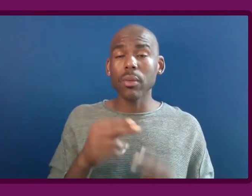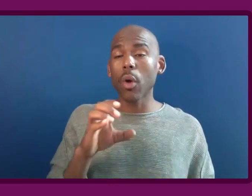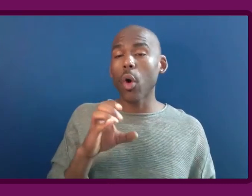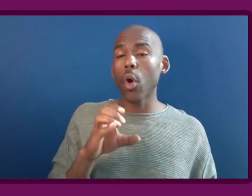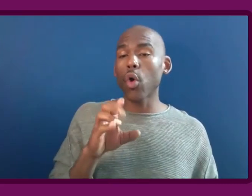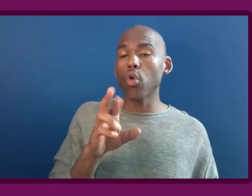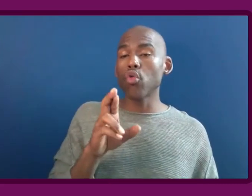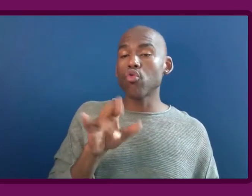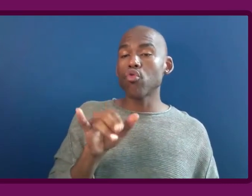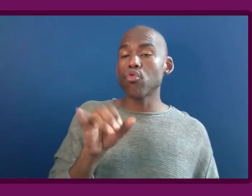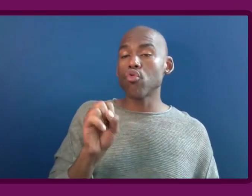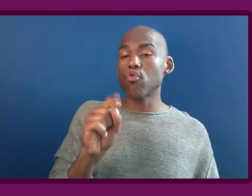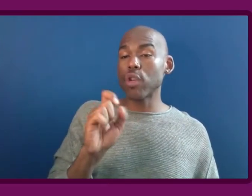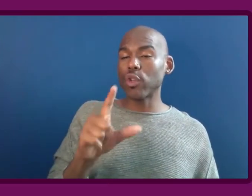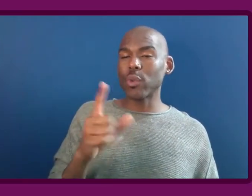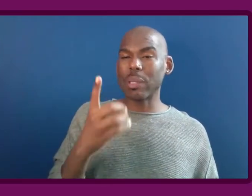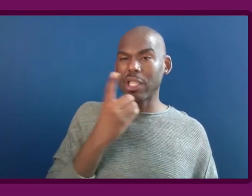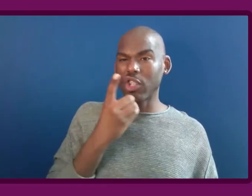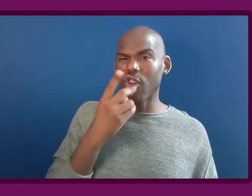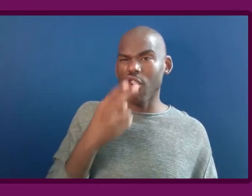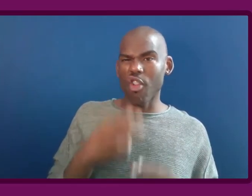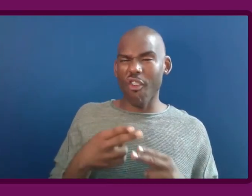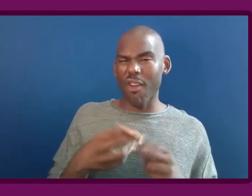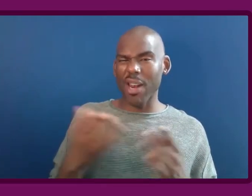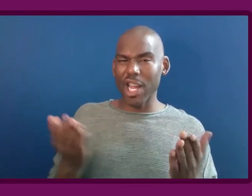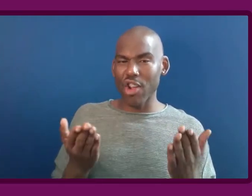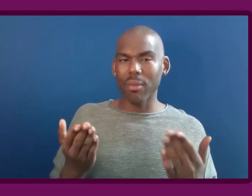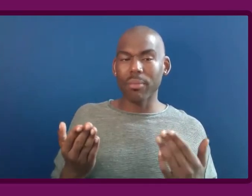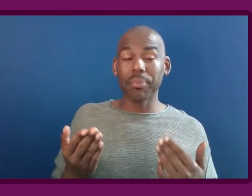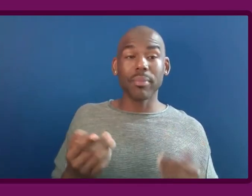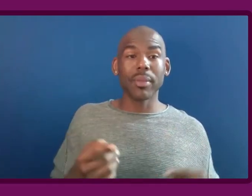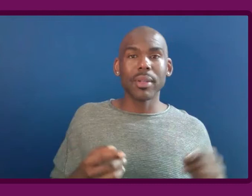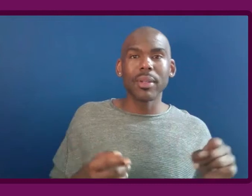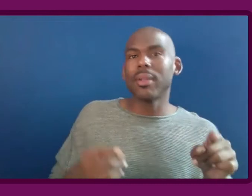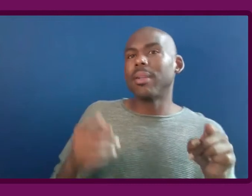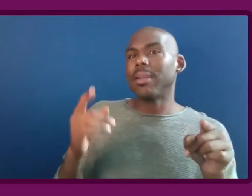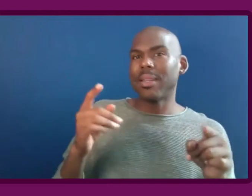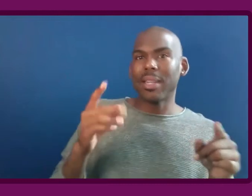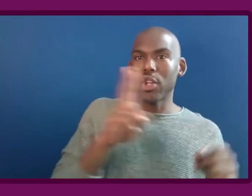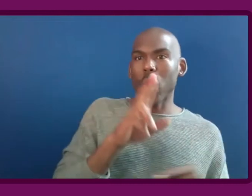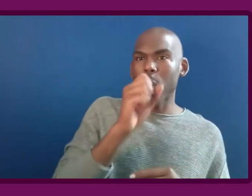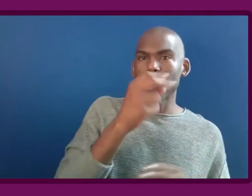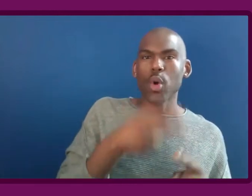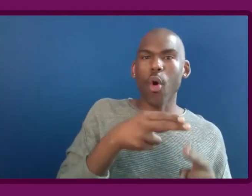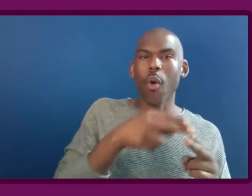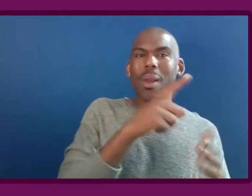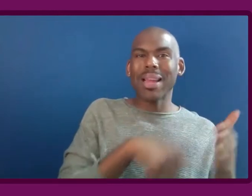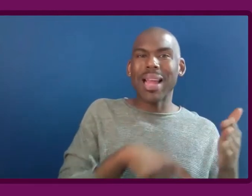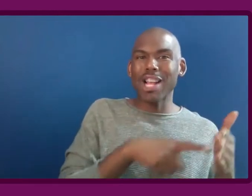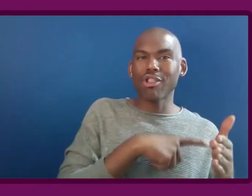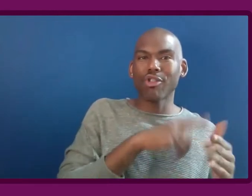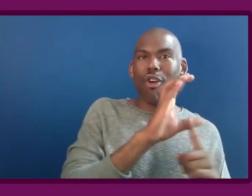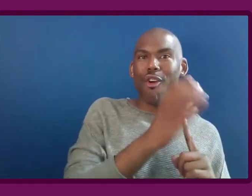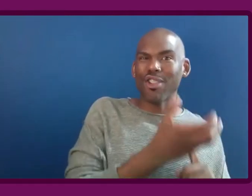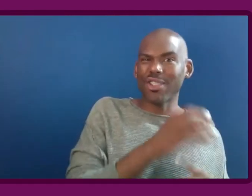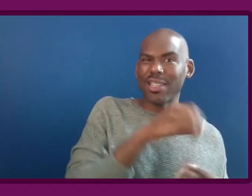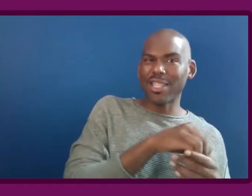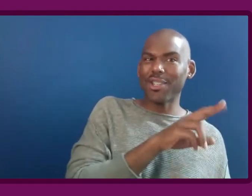they call it the crystal dinner. Ashley Inkumsah: Here there's cancel culture. Maryangel Garcia-Ramos: Exactly. Yeah, it develops into that. Ashley Inkumsah: